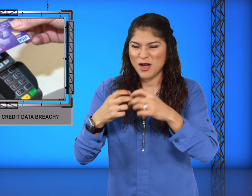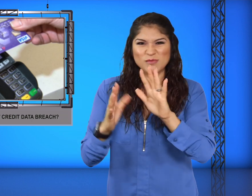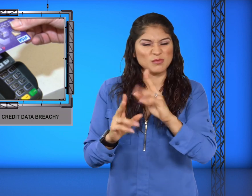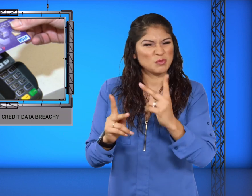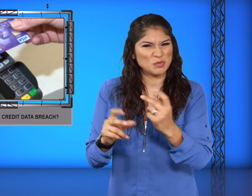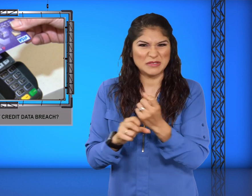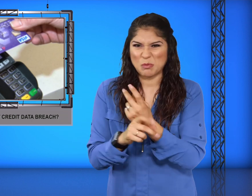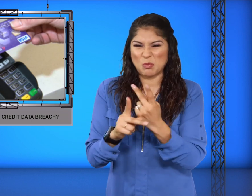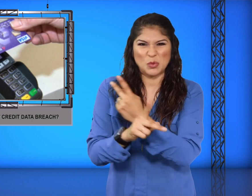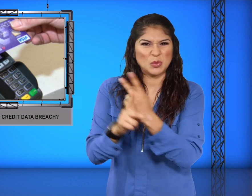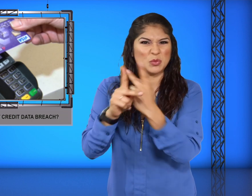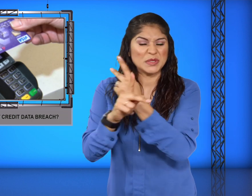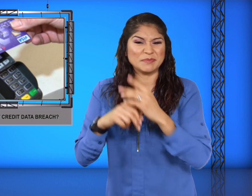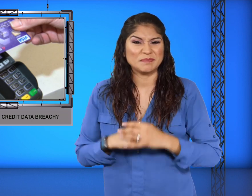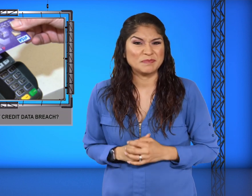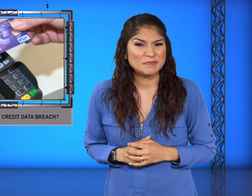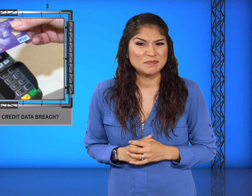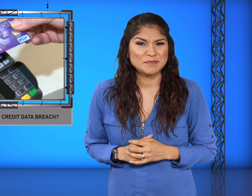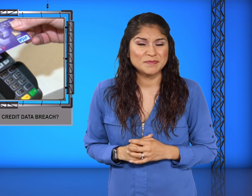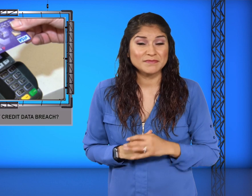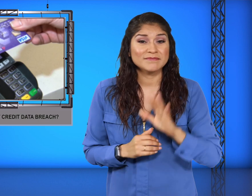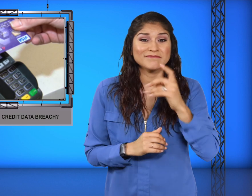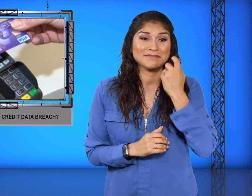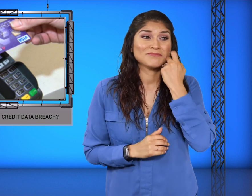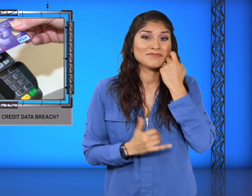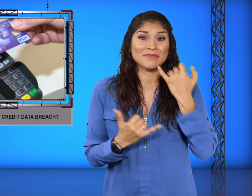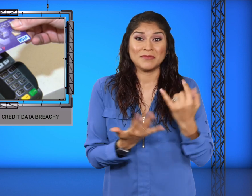that's getting worse.